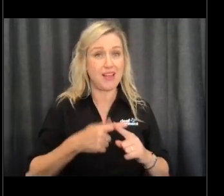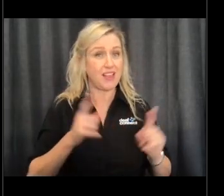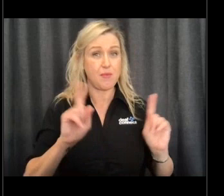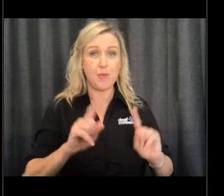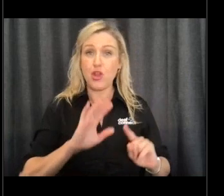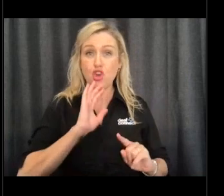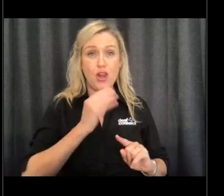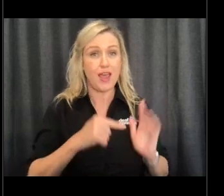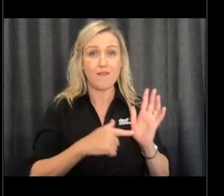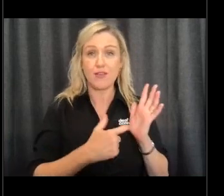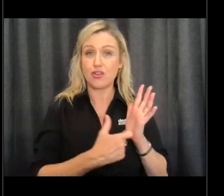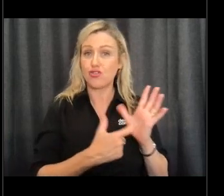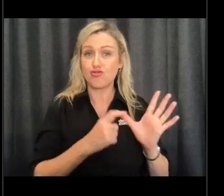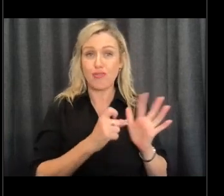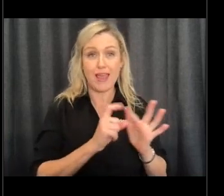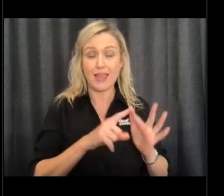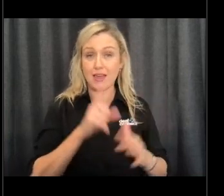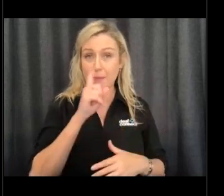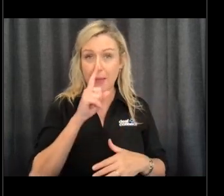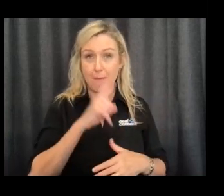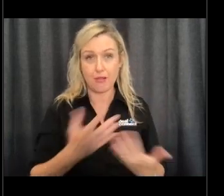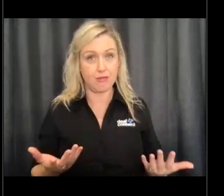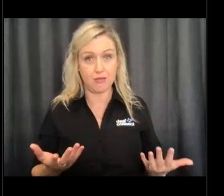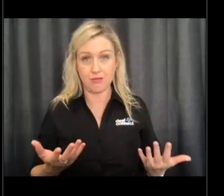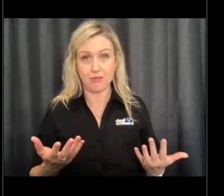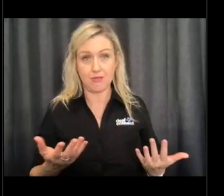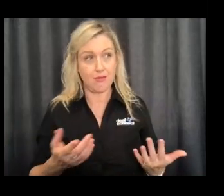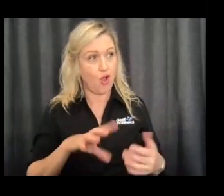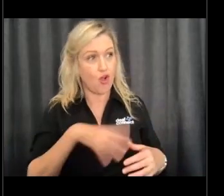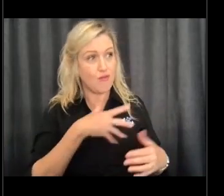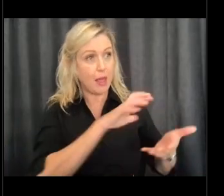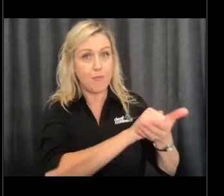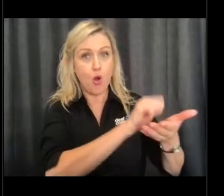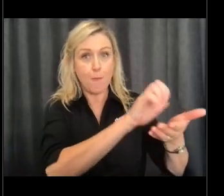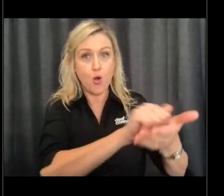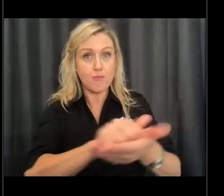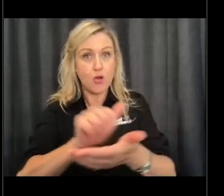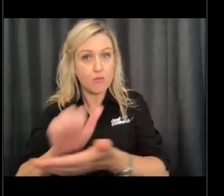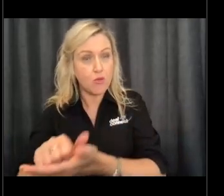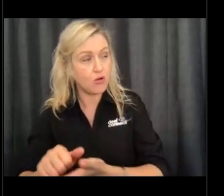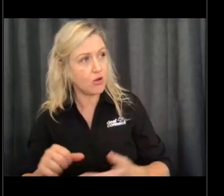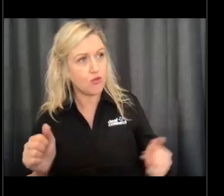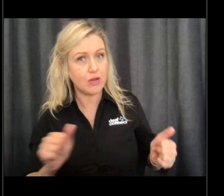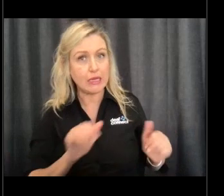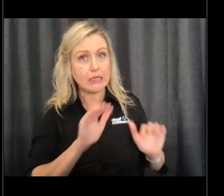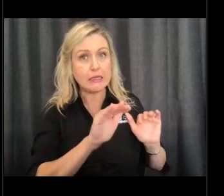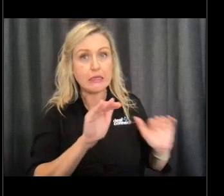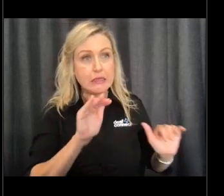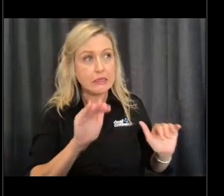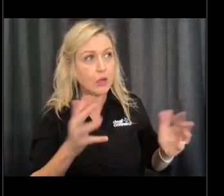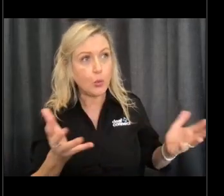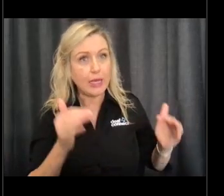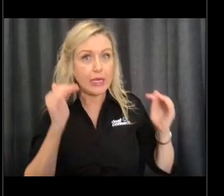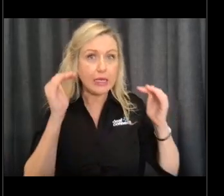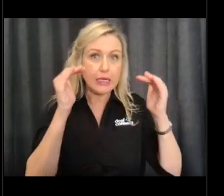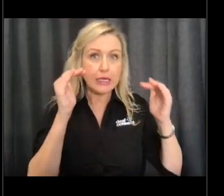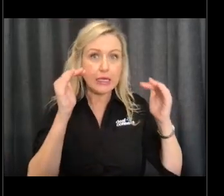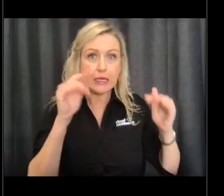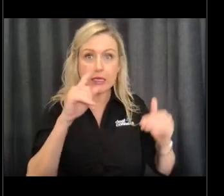getting access to them, organising them to come is a big job. Absolutely.